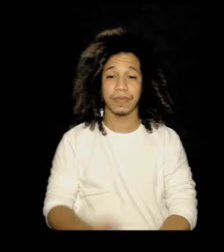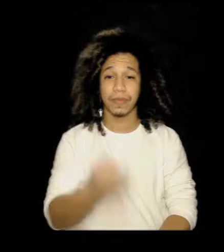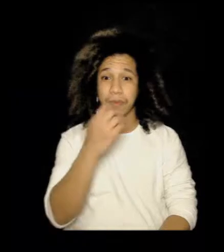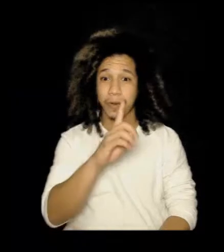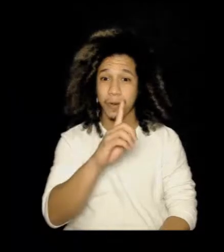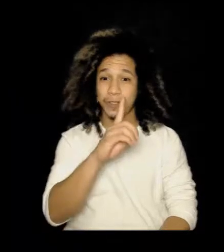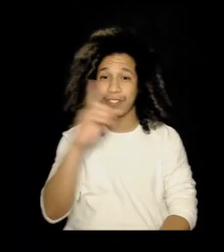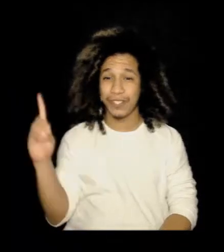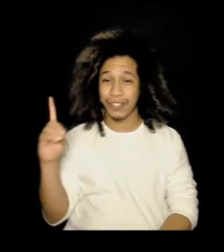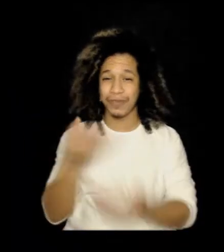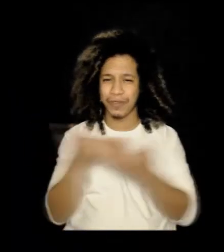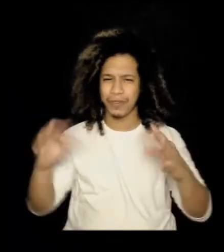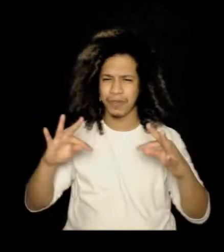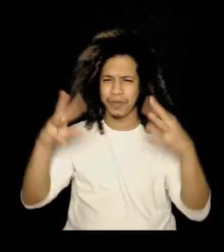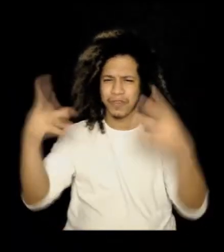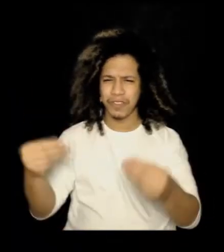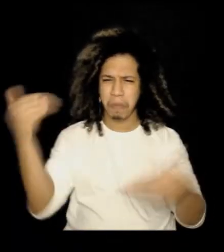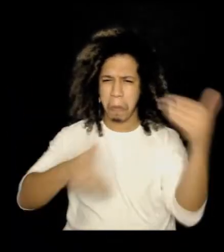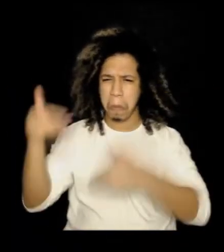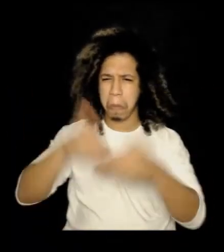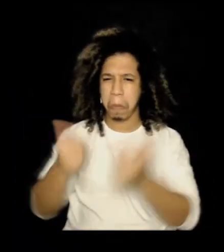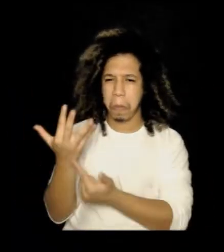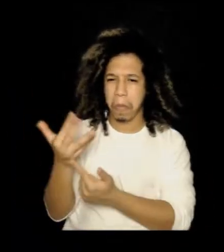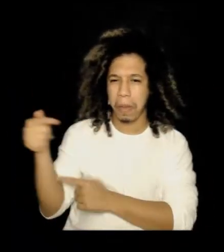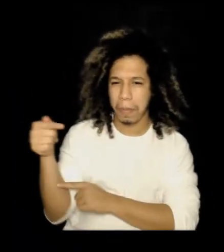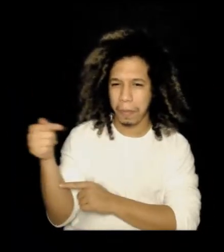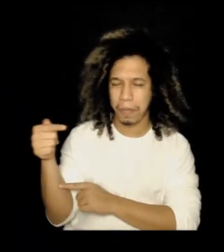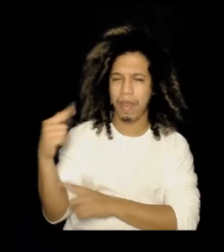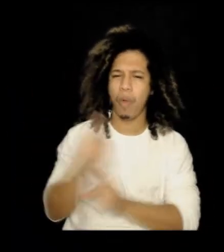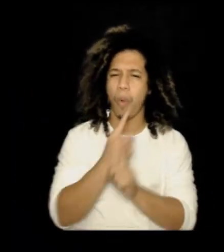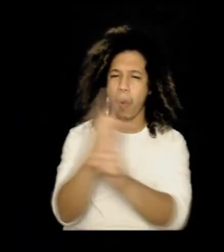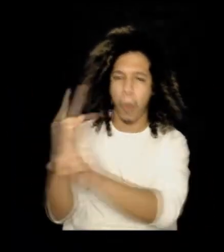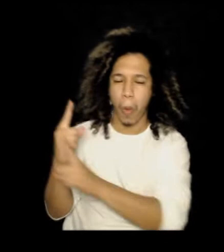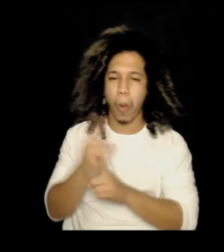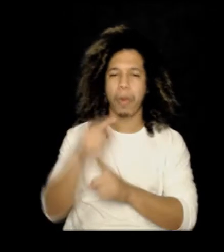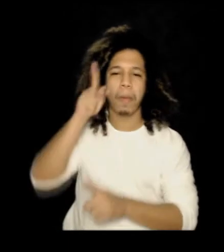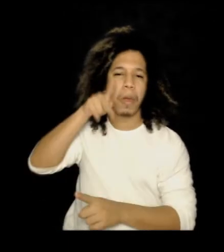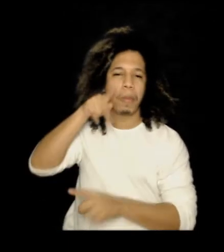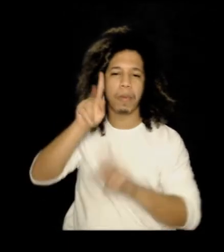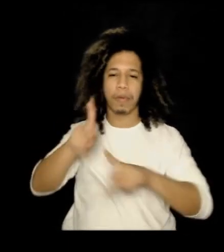Good morning to all the attendees of our 7th EPPI- Encontro Paraibano de Professores de Inglês.